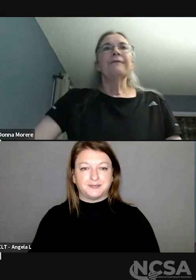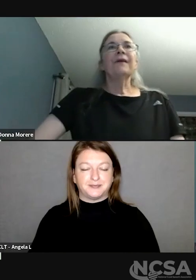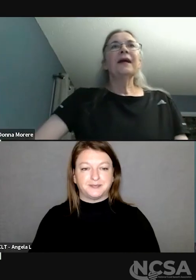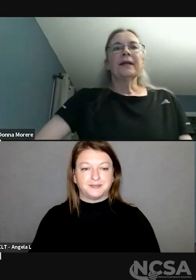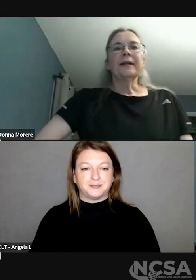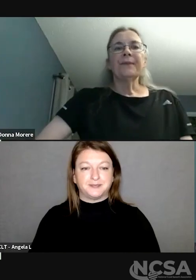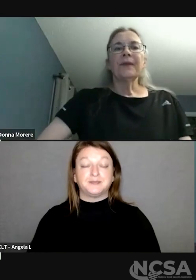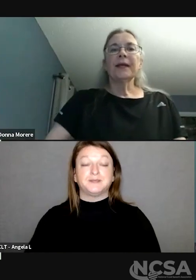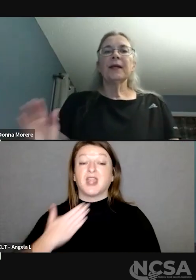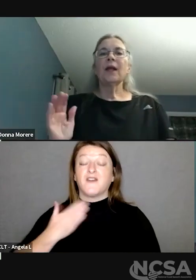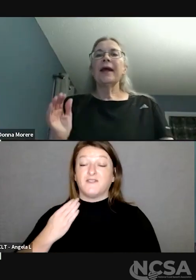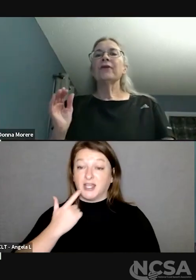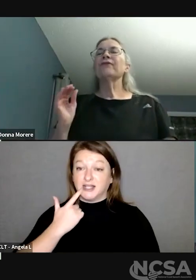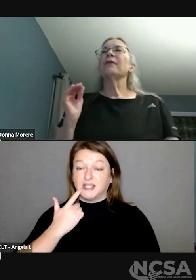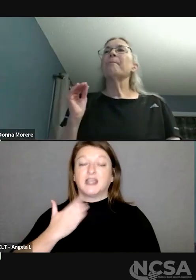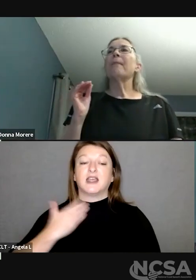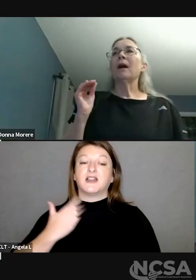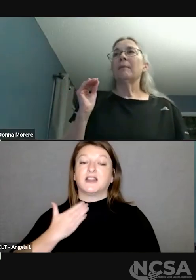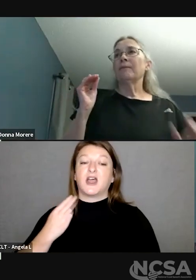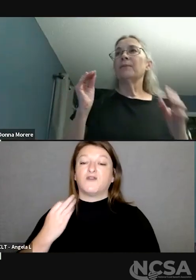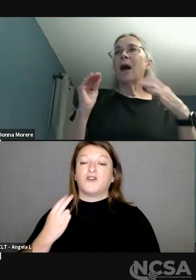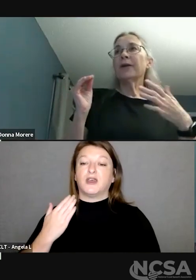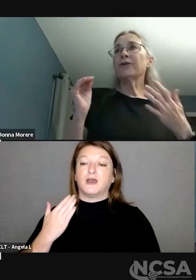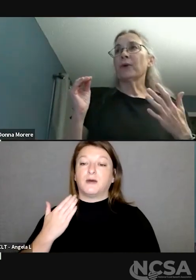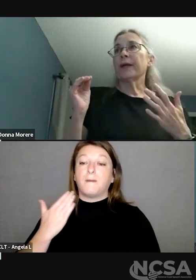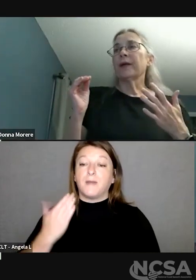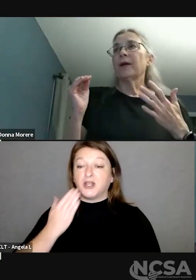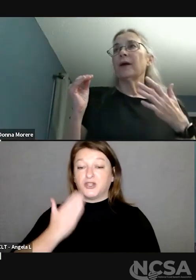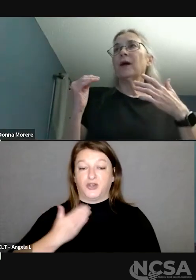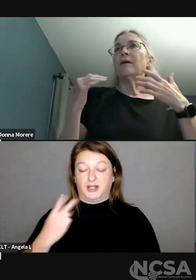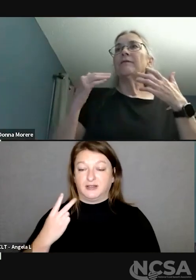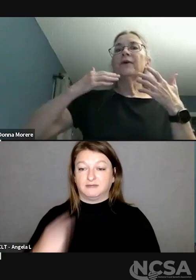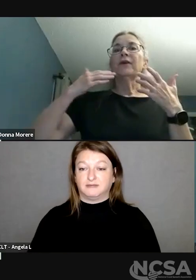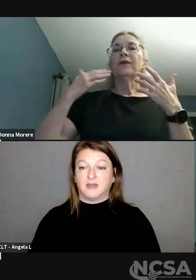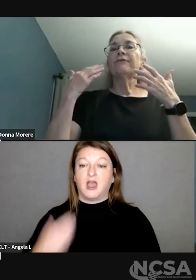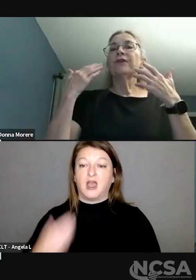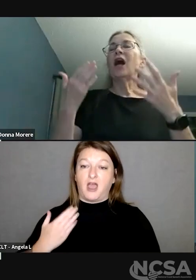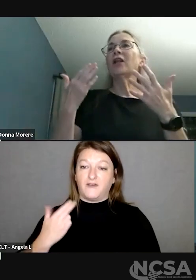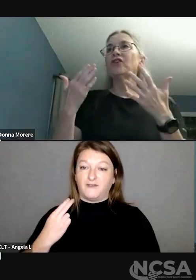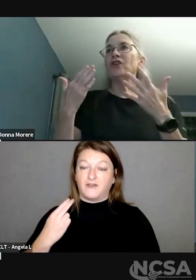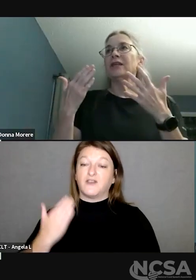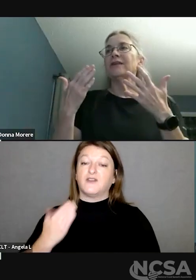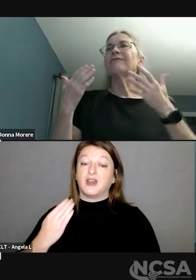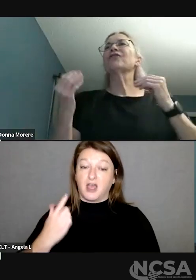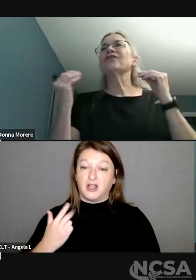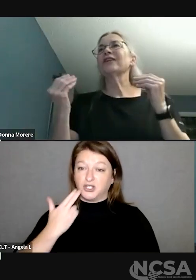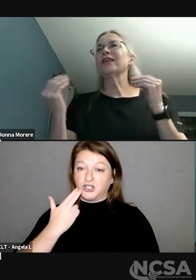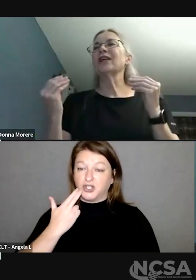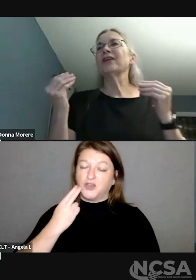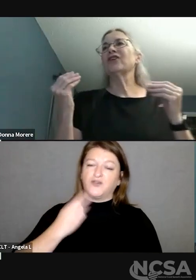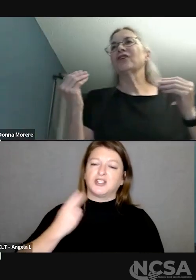And finally, it allows for the monitoring of phonology versus articulation,